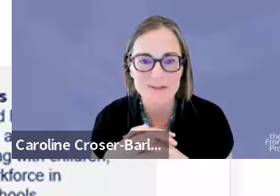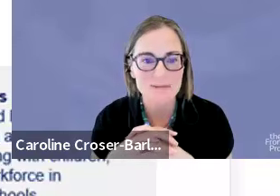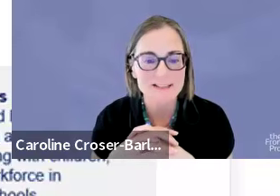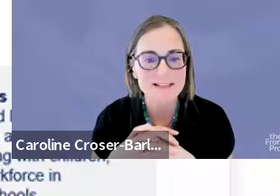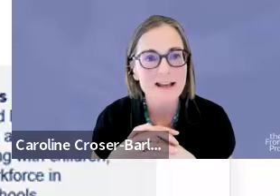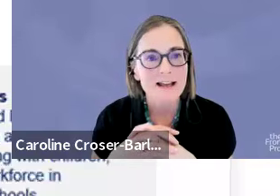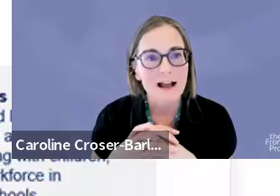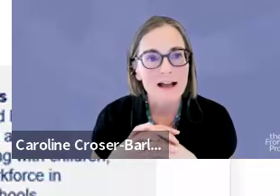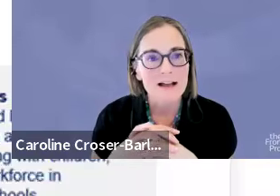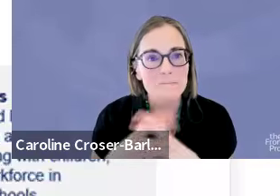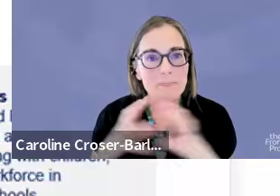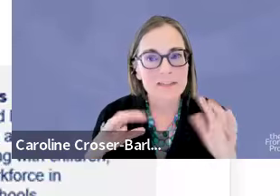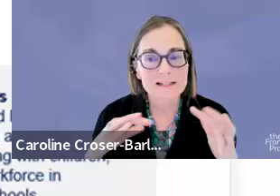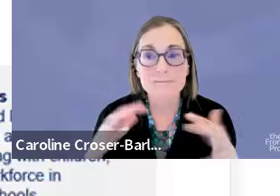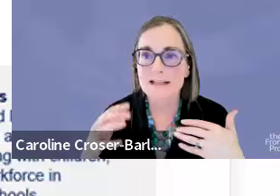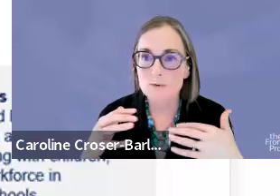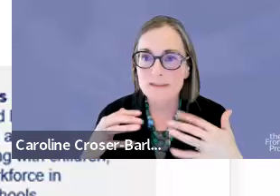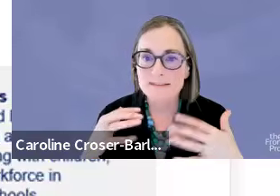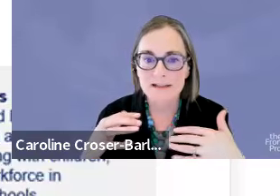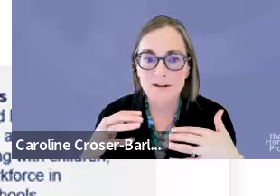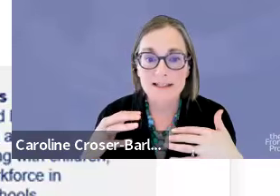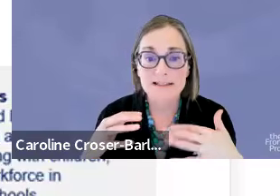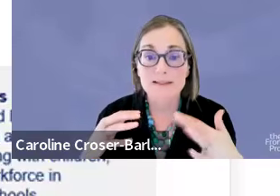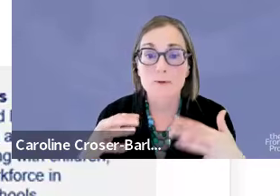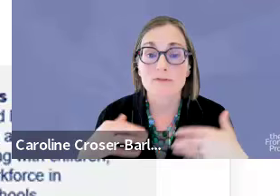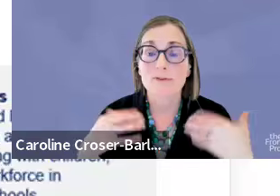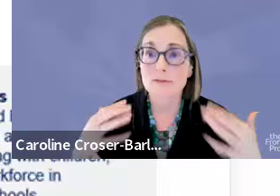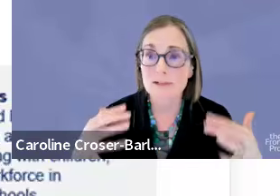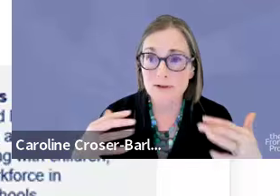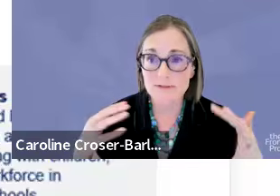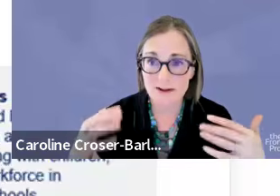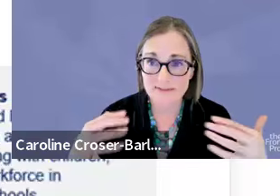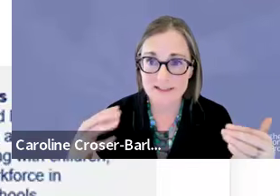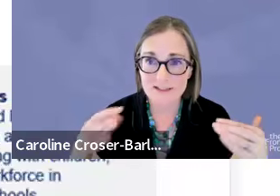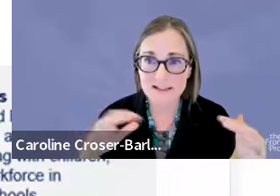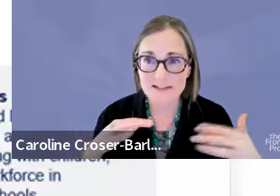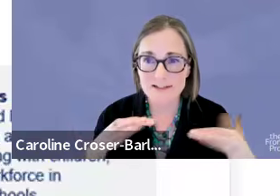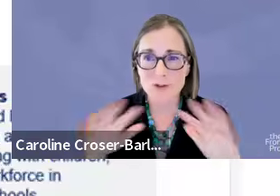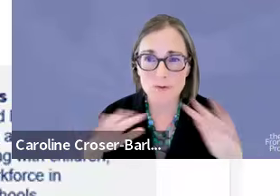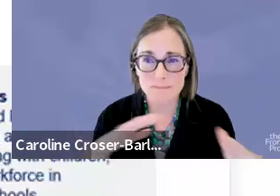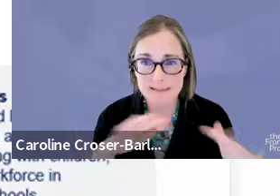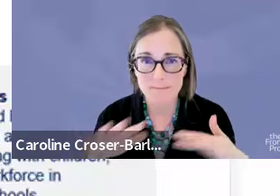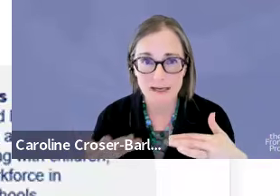at the moment, this money will be spent against a portfolio of, kind of, activities in two big